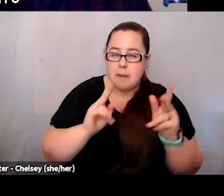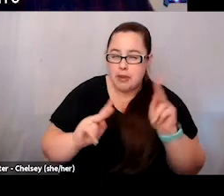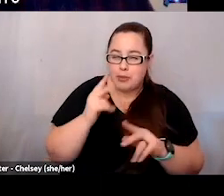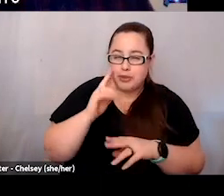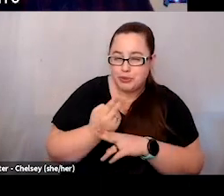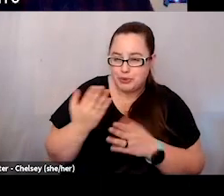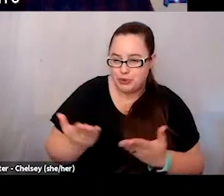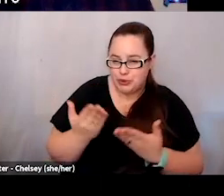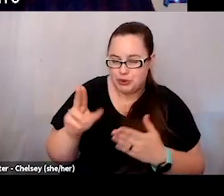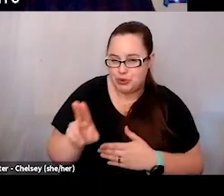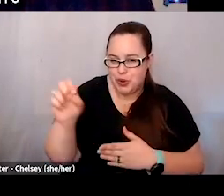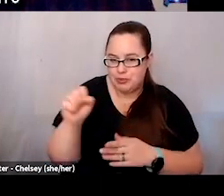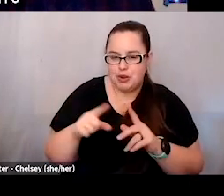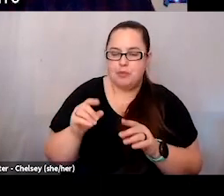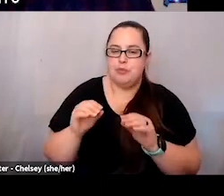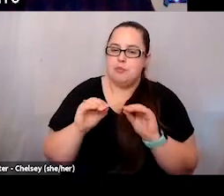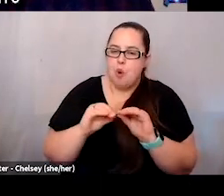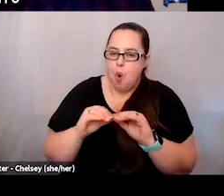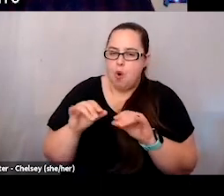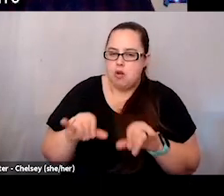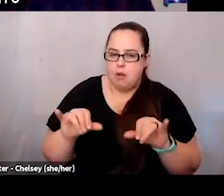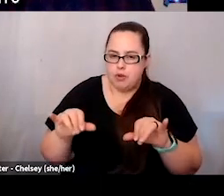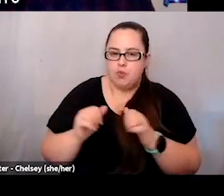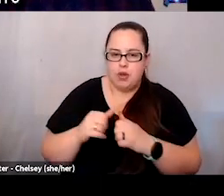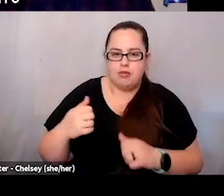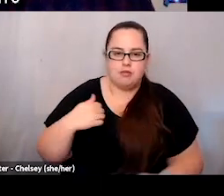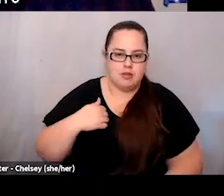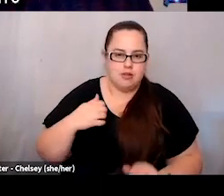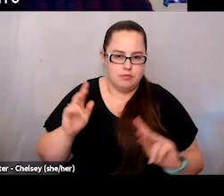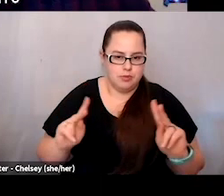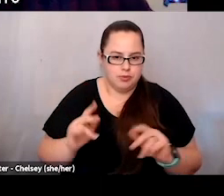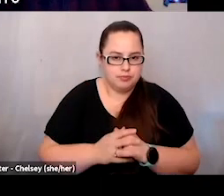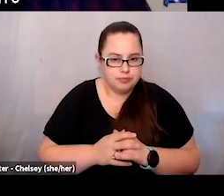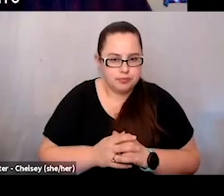usually a term that I see more among Canadian Indians. See there, I just used the term